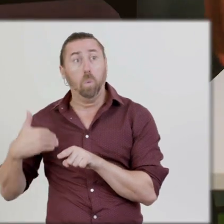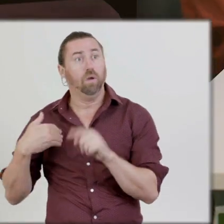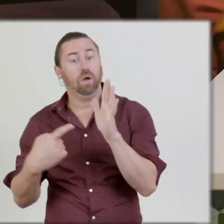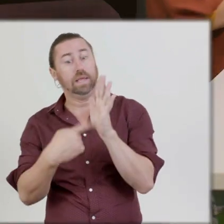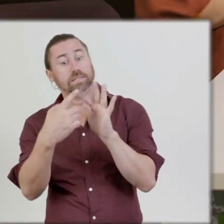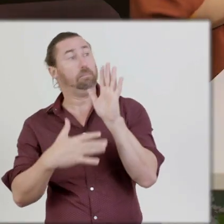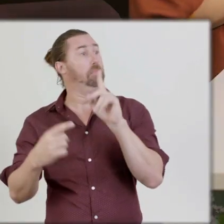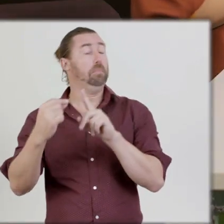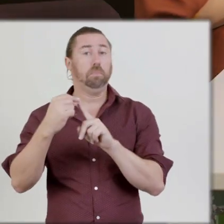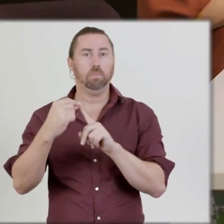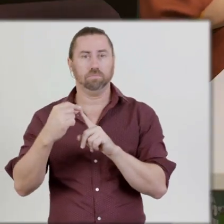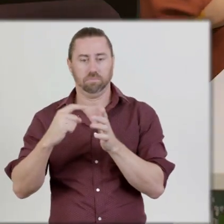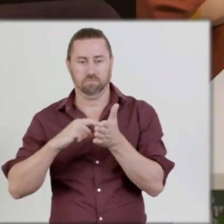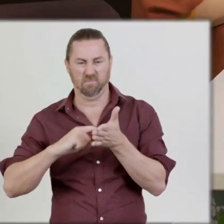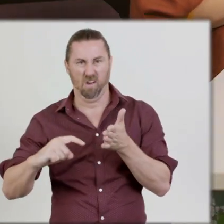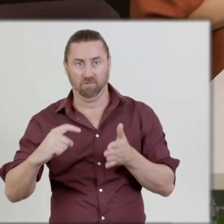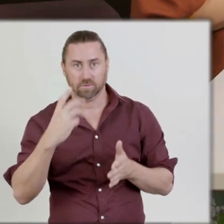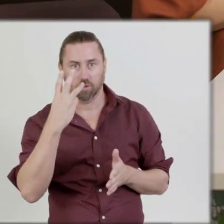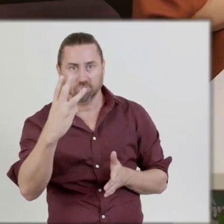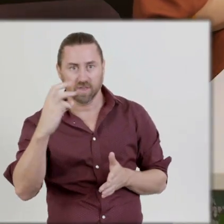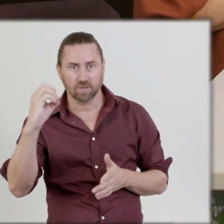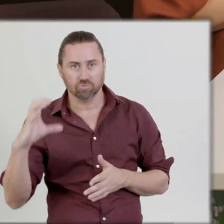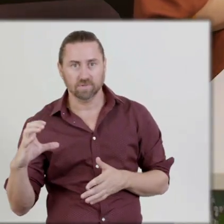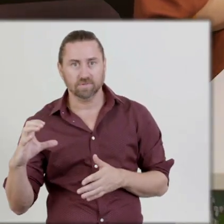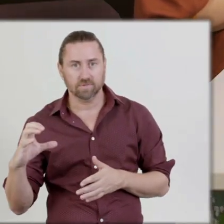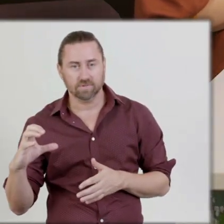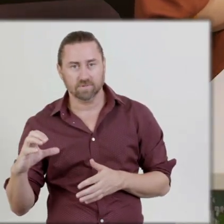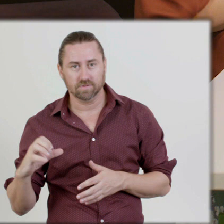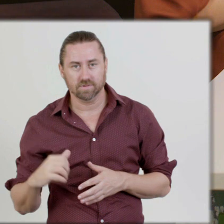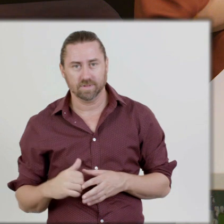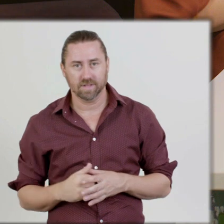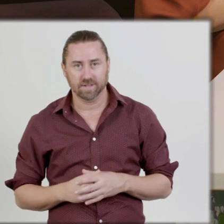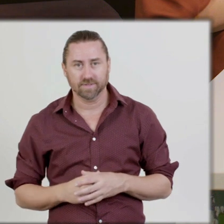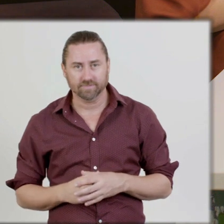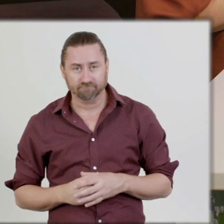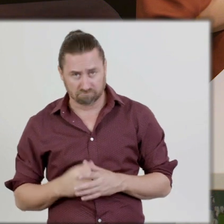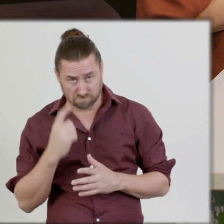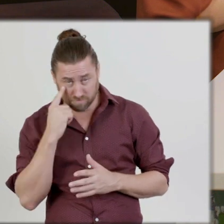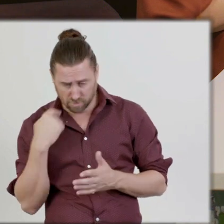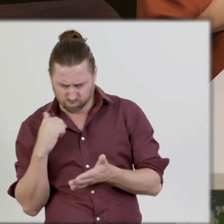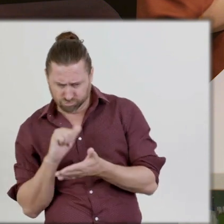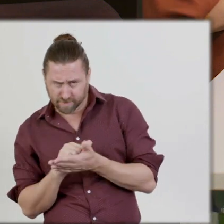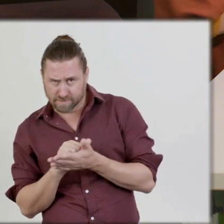In the morning, the temperature was negative 3 degrees.